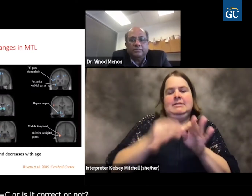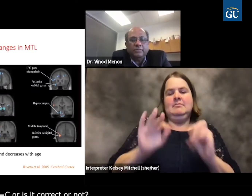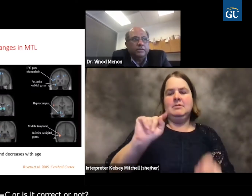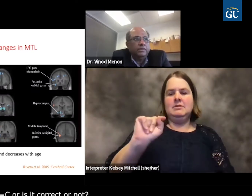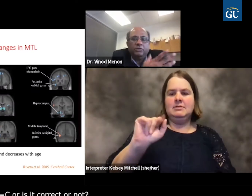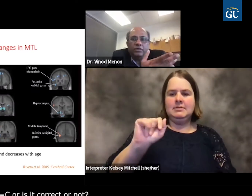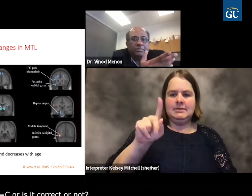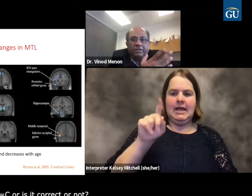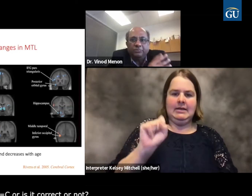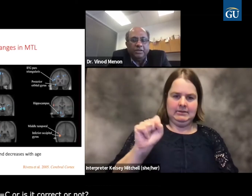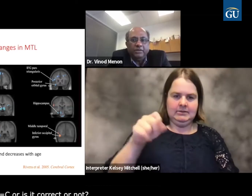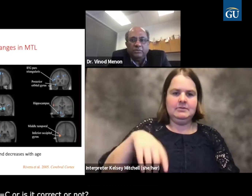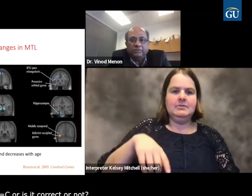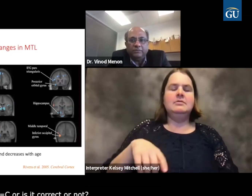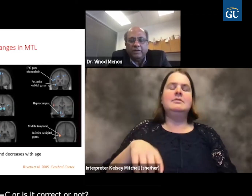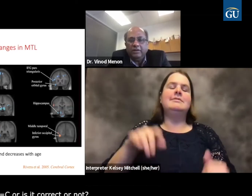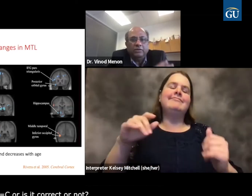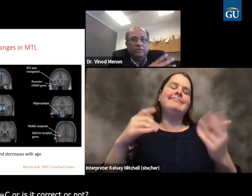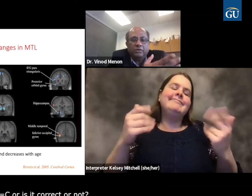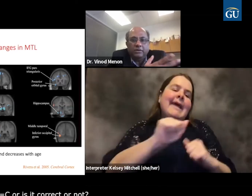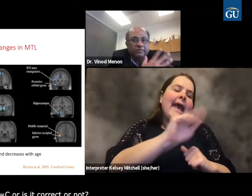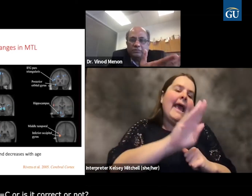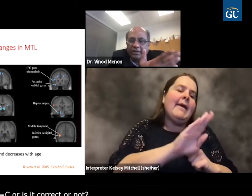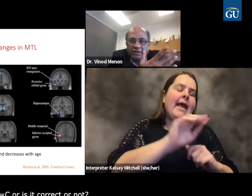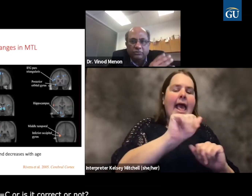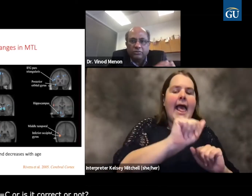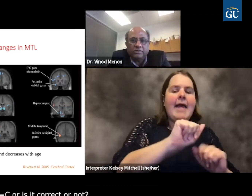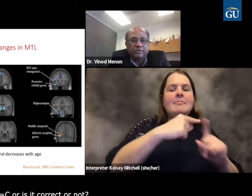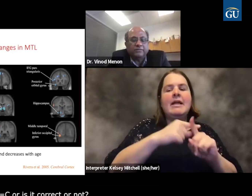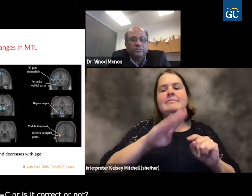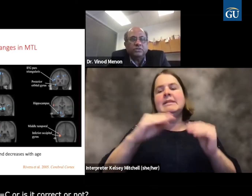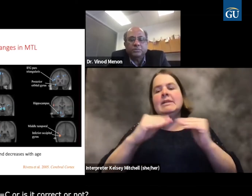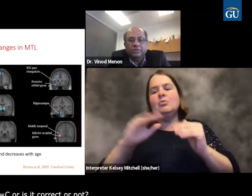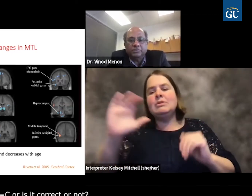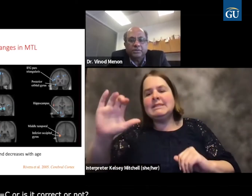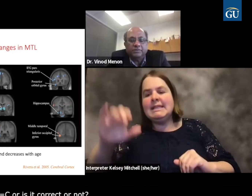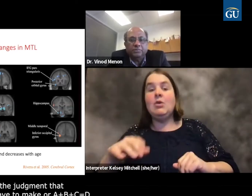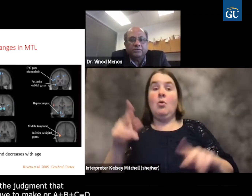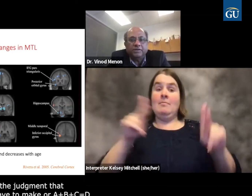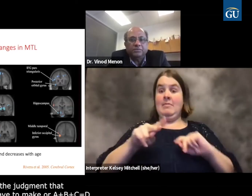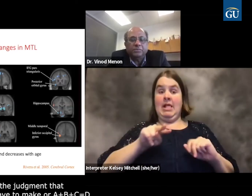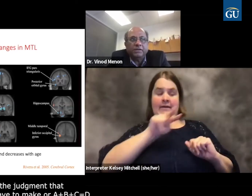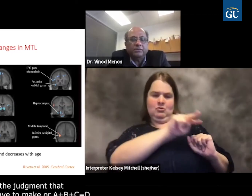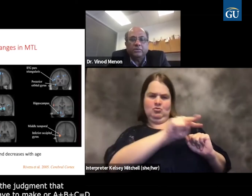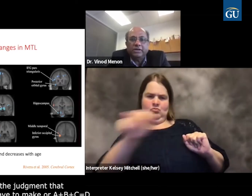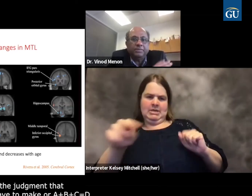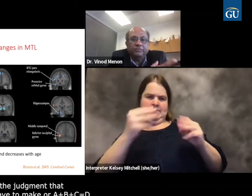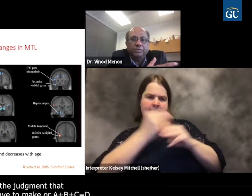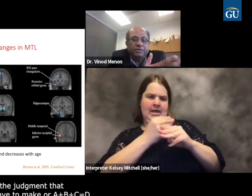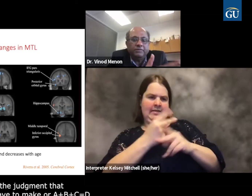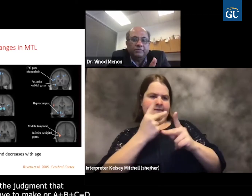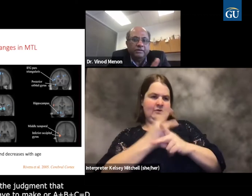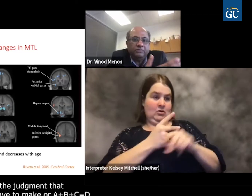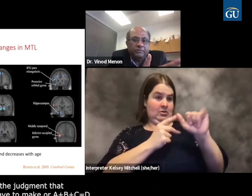with uh you know a plus b equals c or is it correct or not that's the judgment